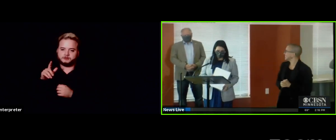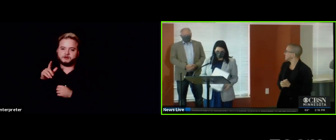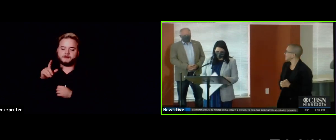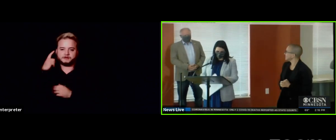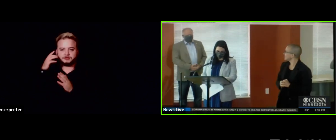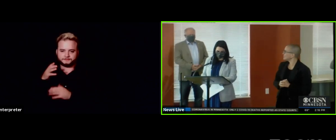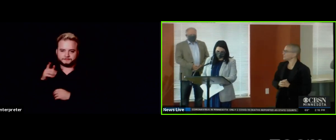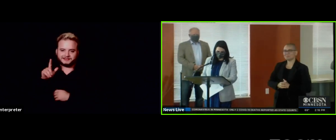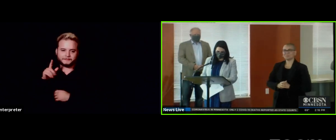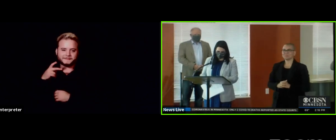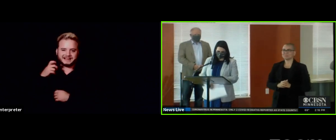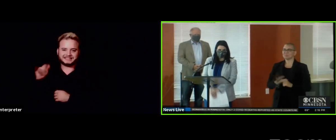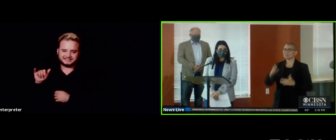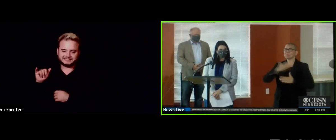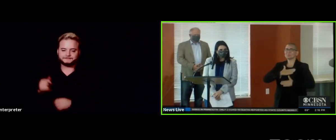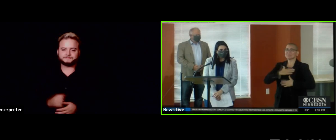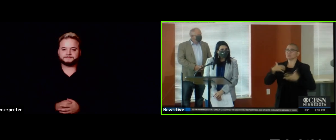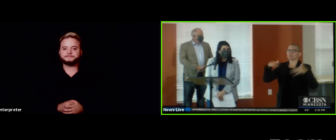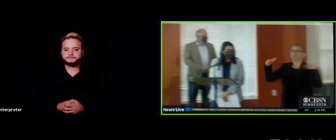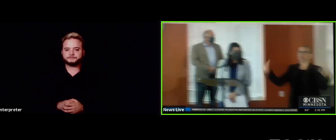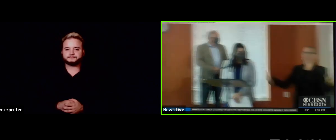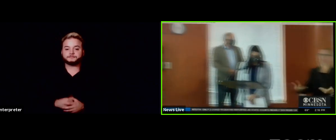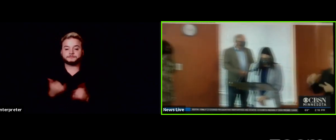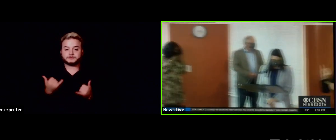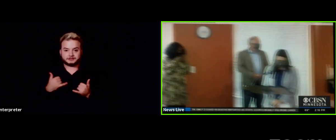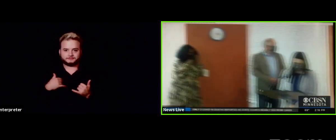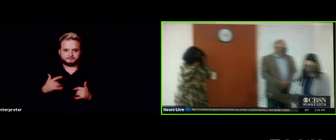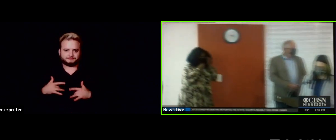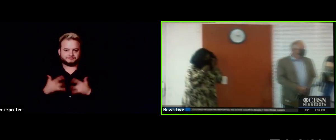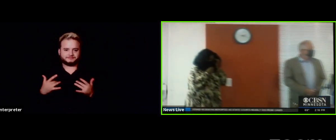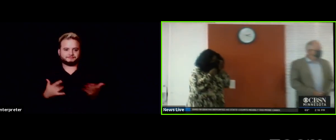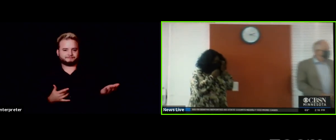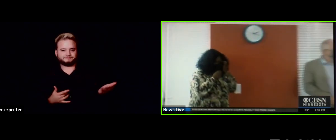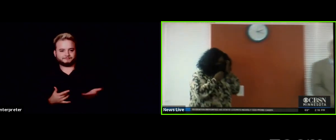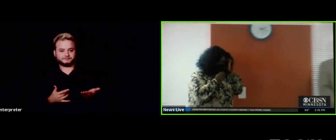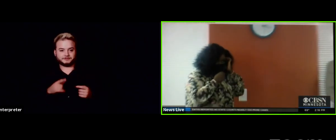pleasure to introduce Jenny Larson who's the executive director of Three Rivers Community